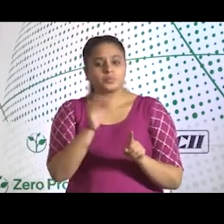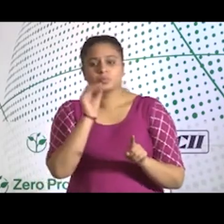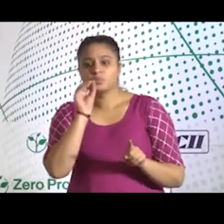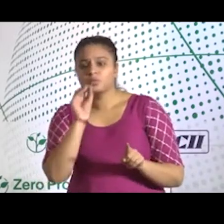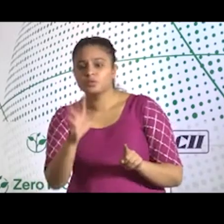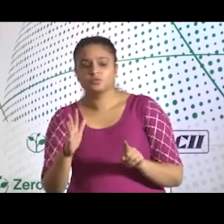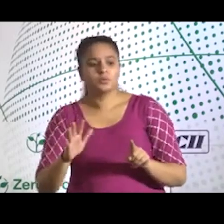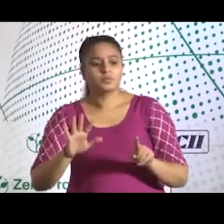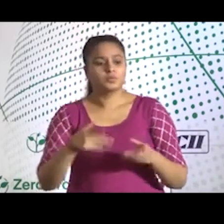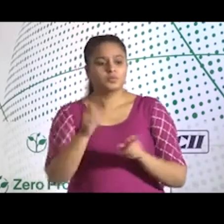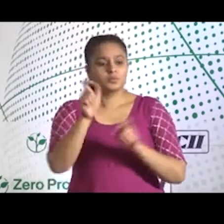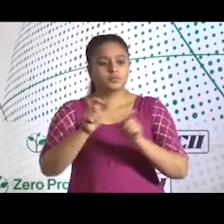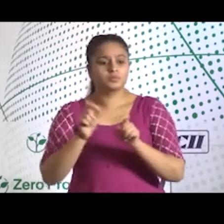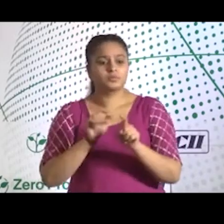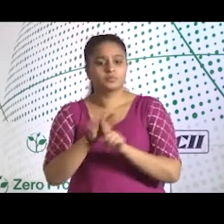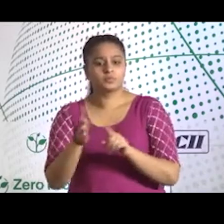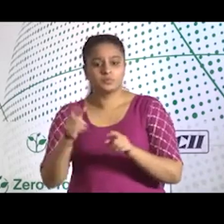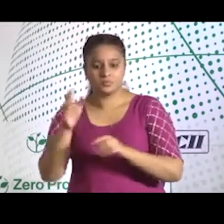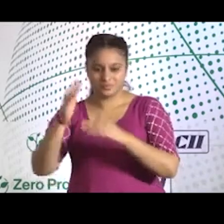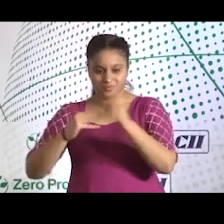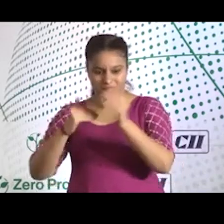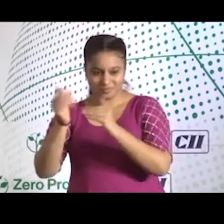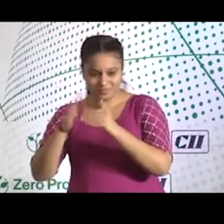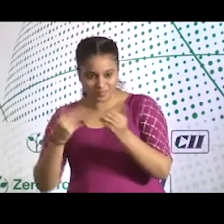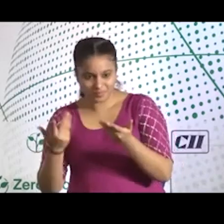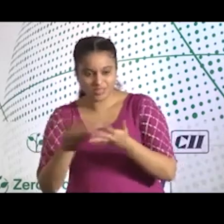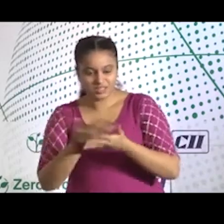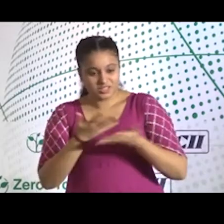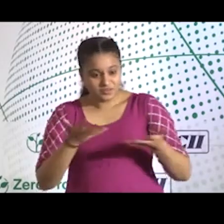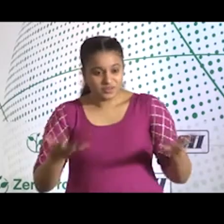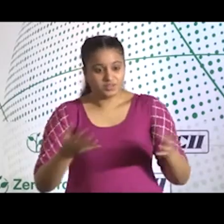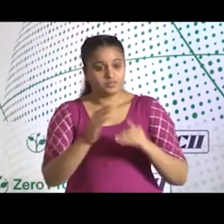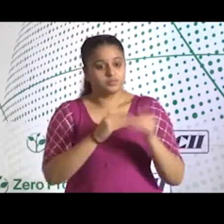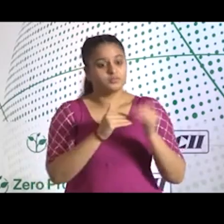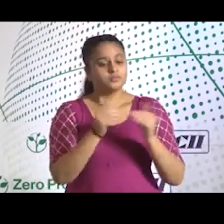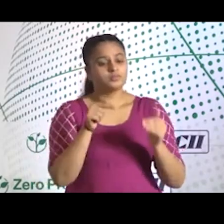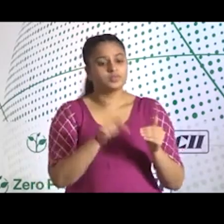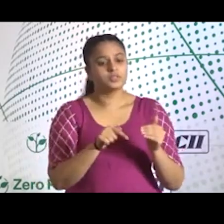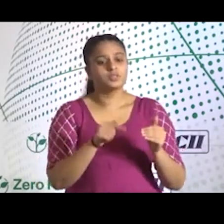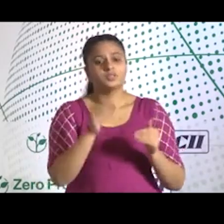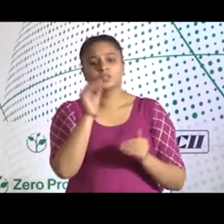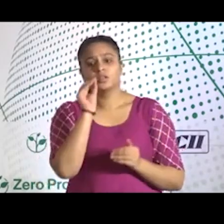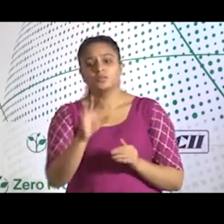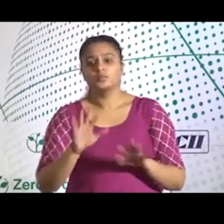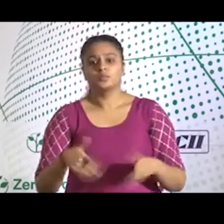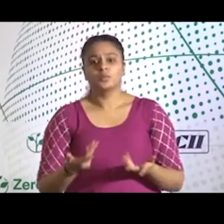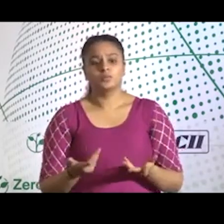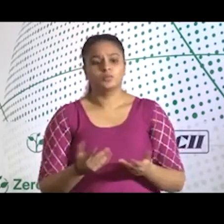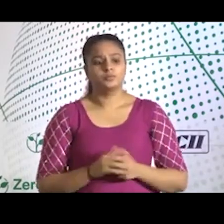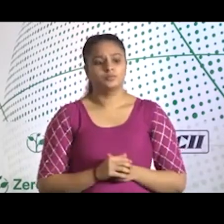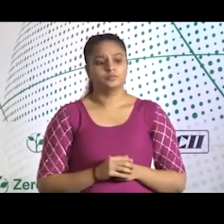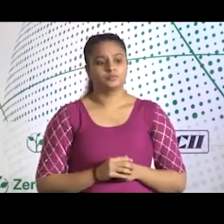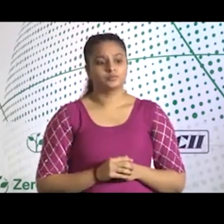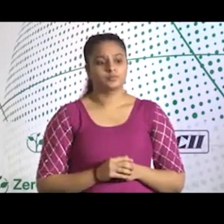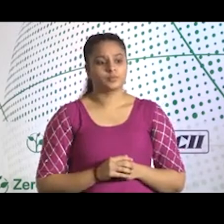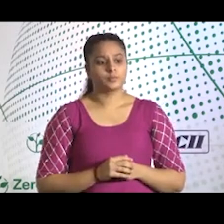of building the products and, enabling the teams across the organization now? And how can one go about integrating